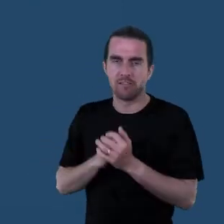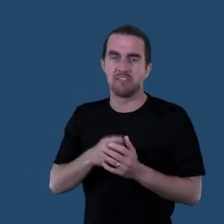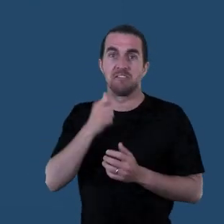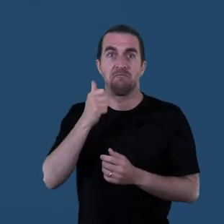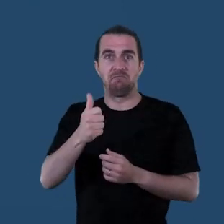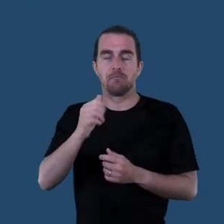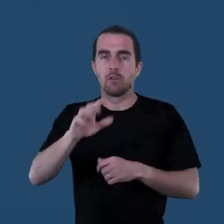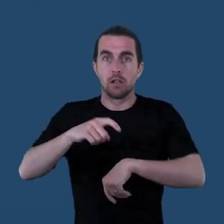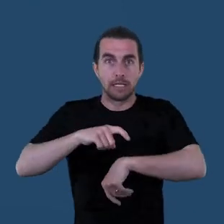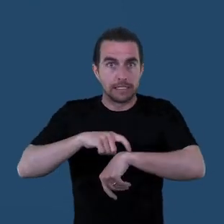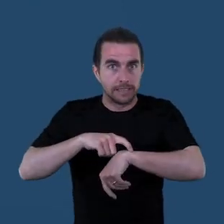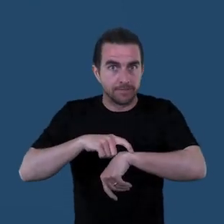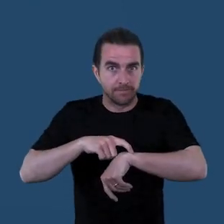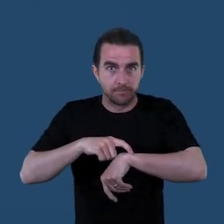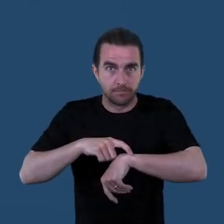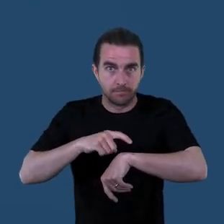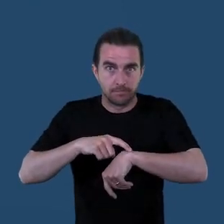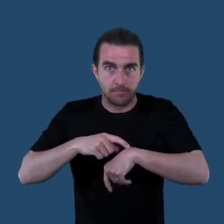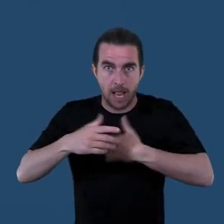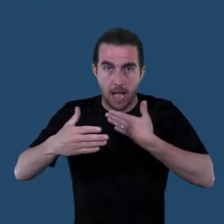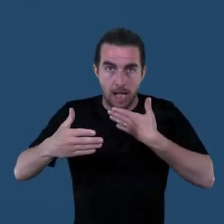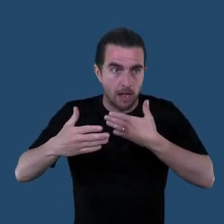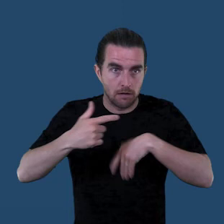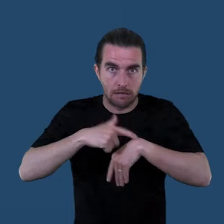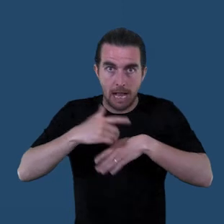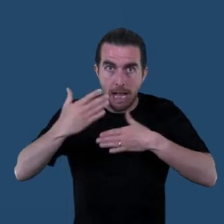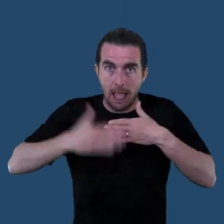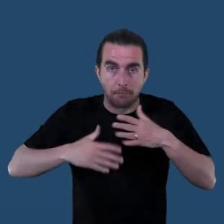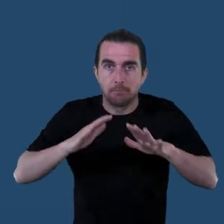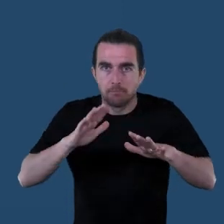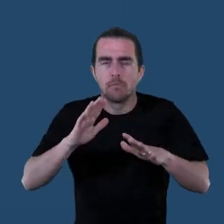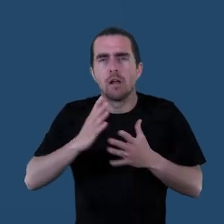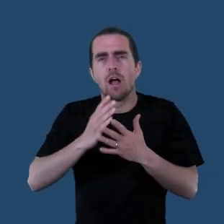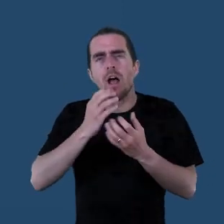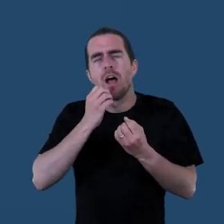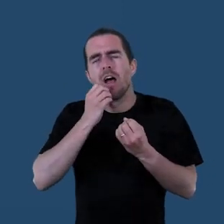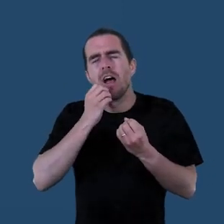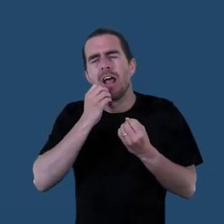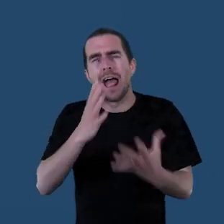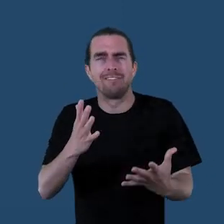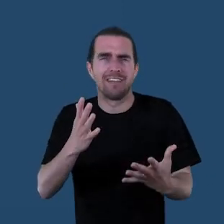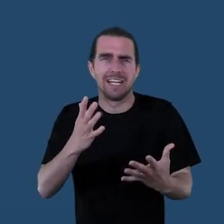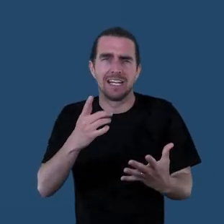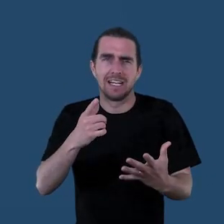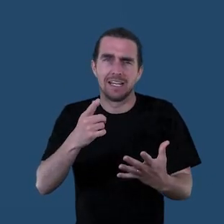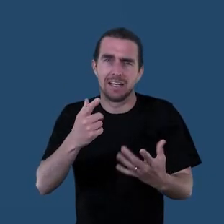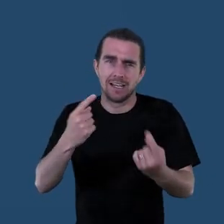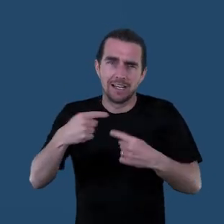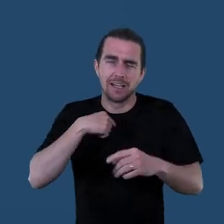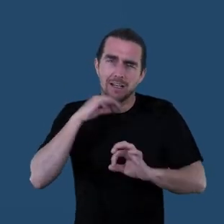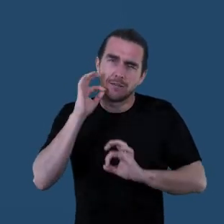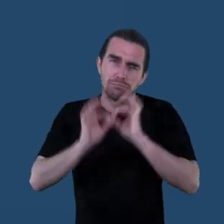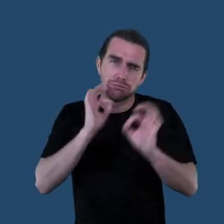Well, we're rapidly running out of time. It was so much to cover, but it's been lovely having all your questions, guys. So thank you very much for that.